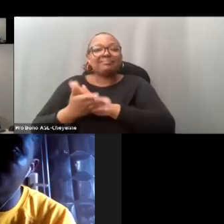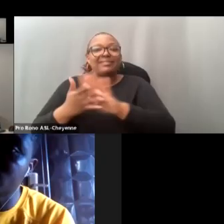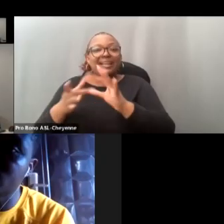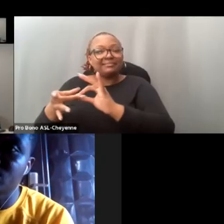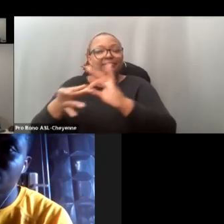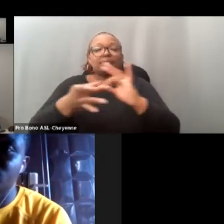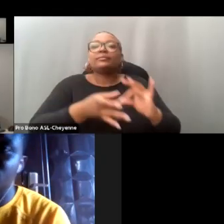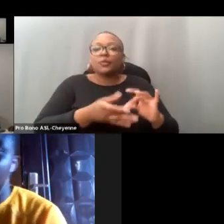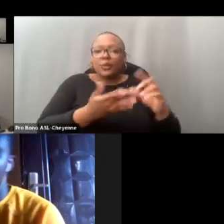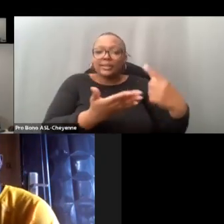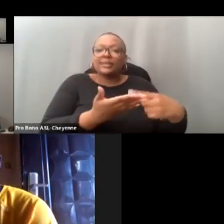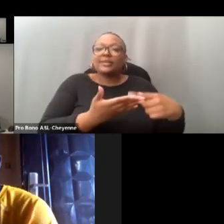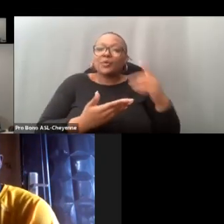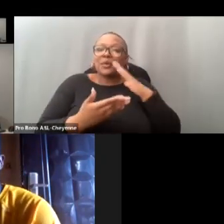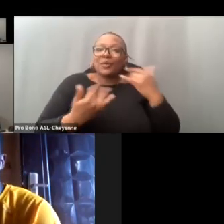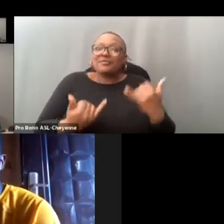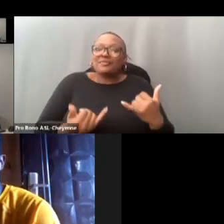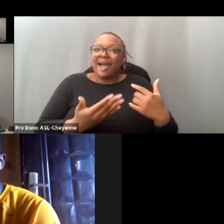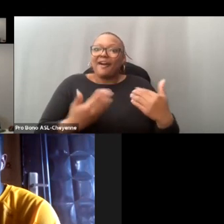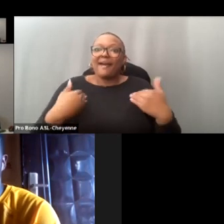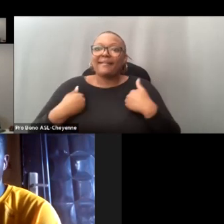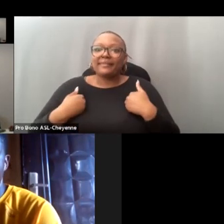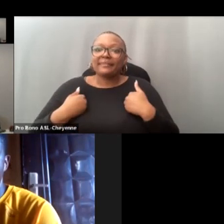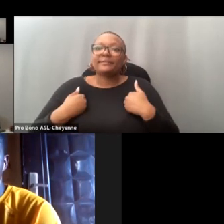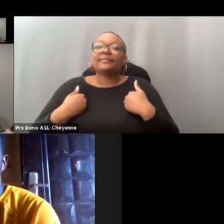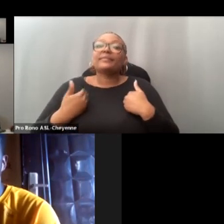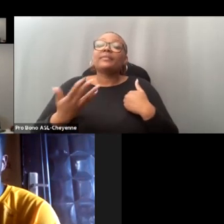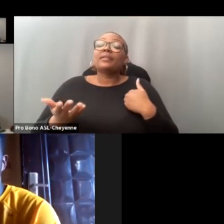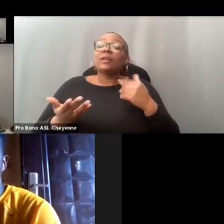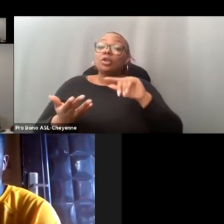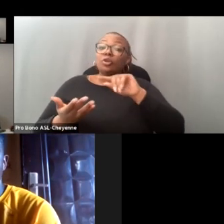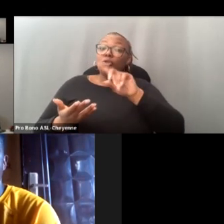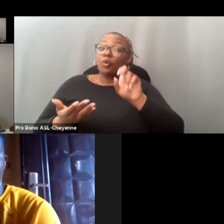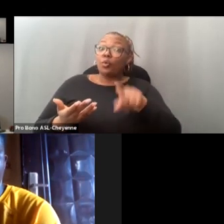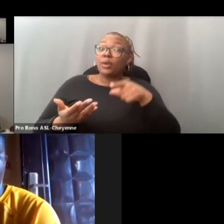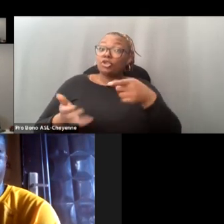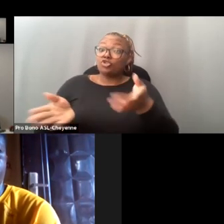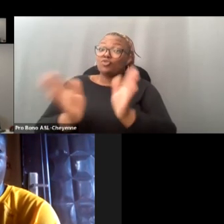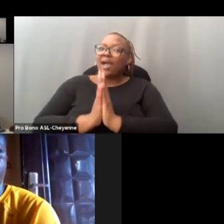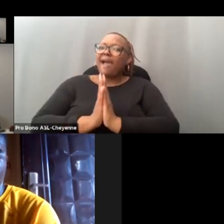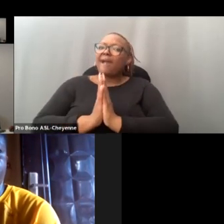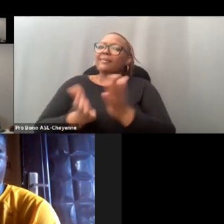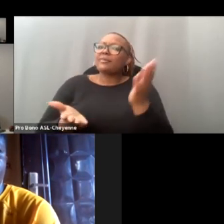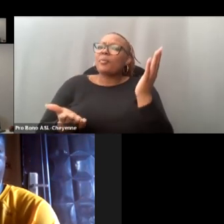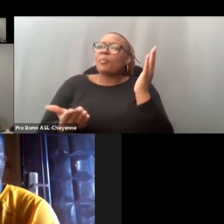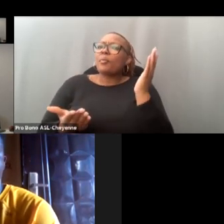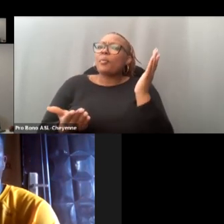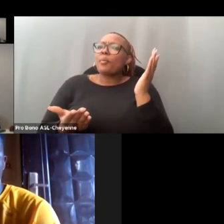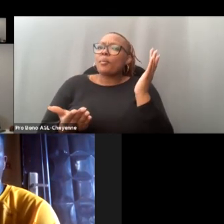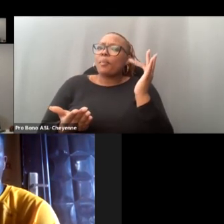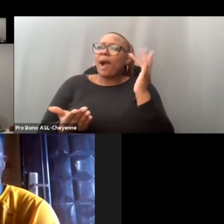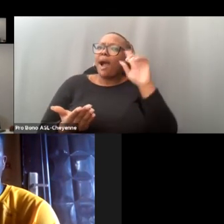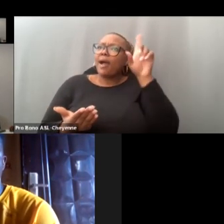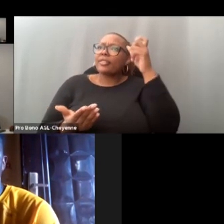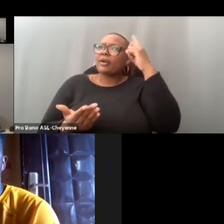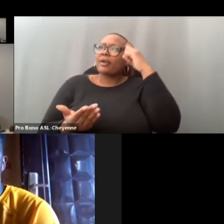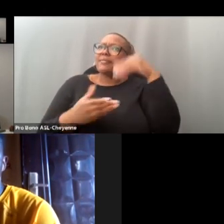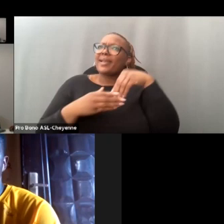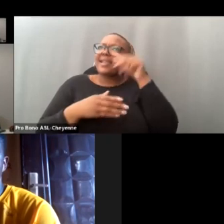So, and the question that you asked, why doesn't African,